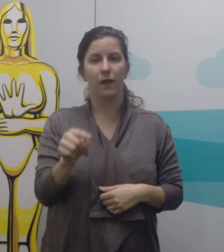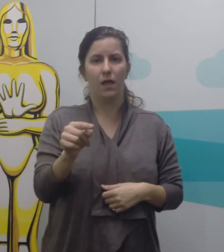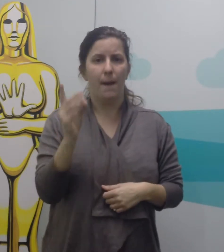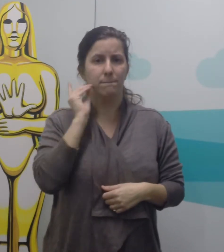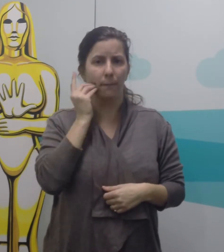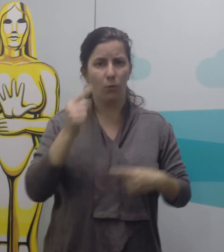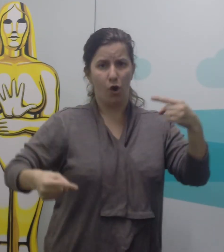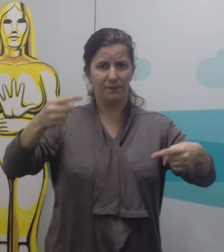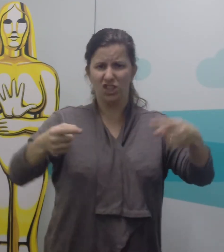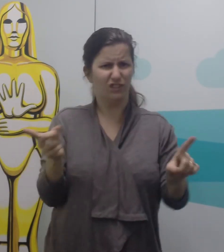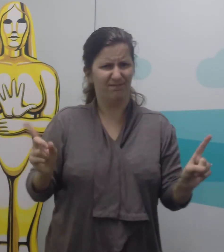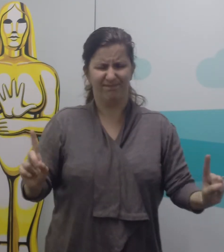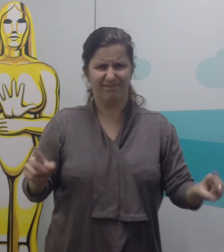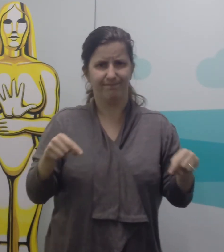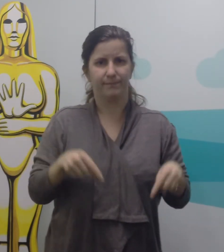What is the mobile film competition?